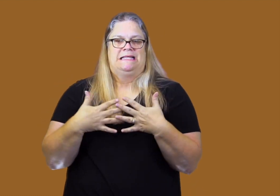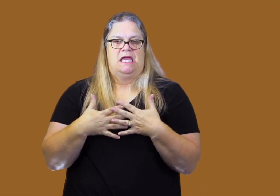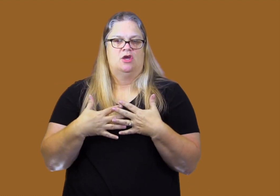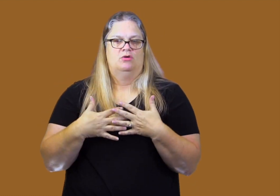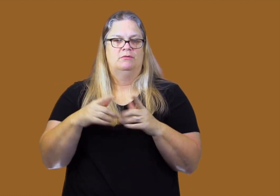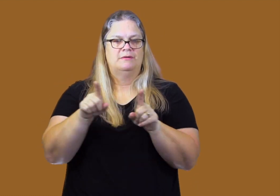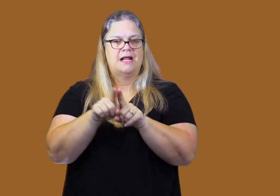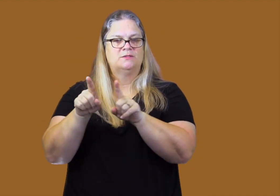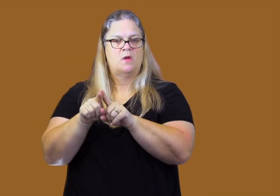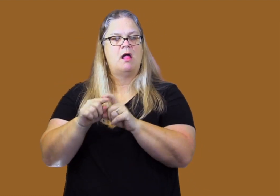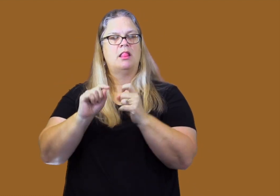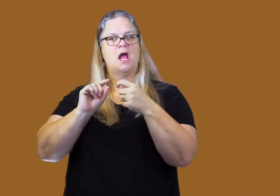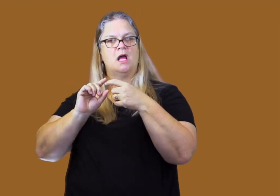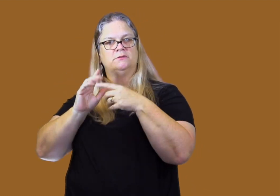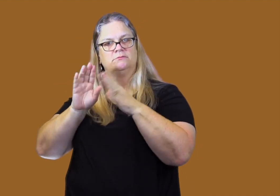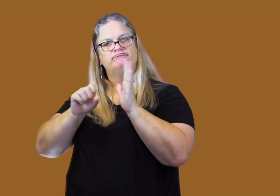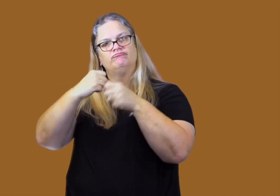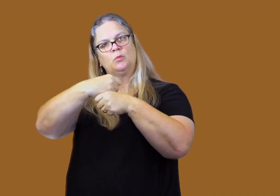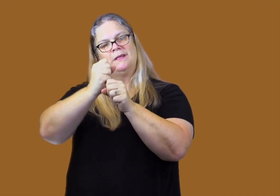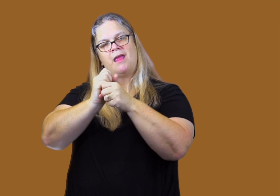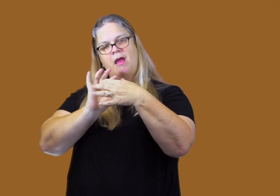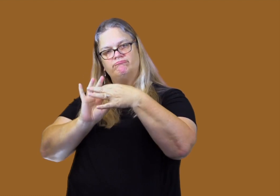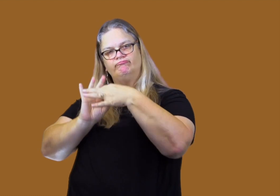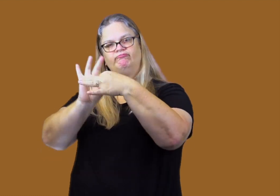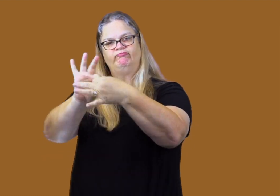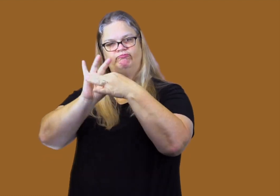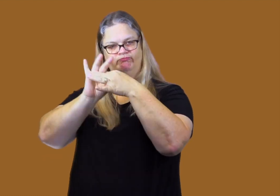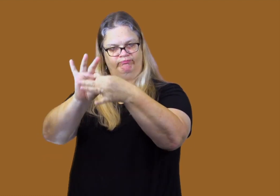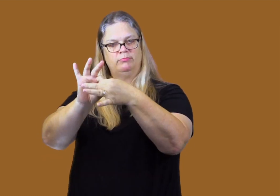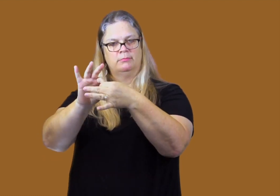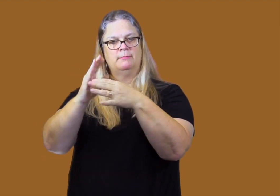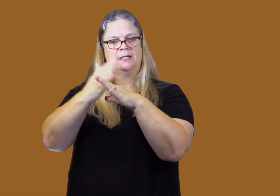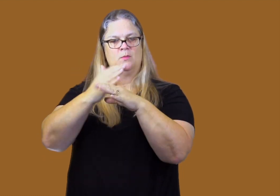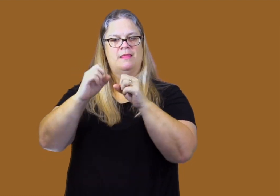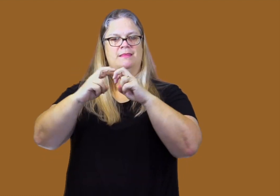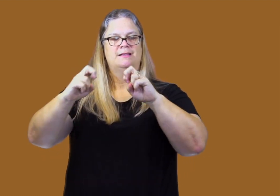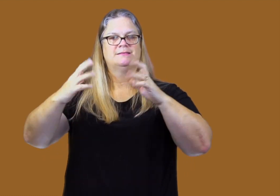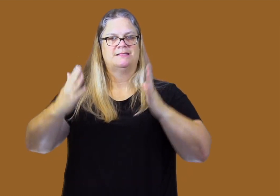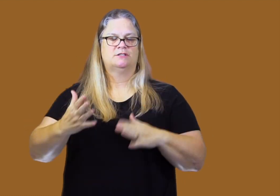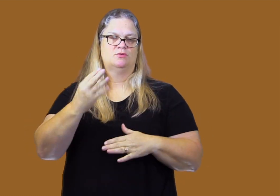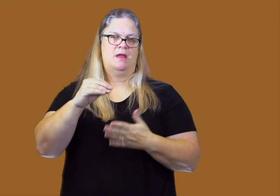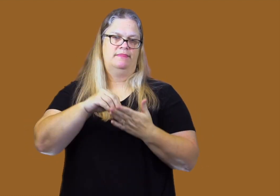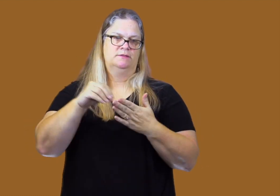As well as create a connection between the assessor and the student.